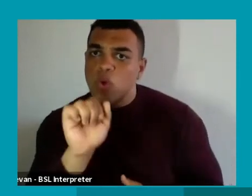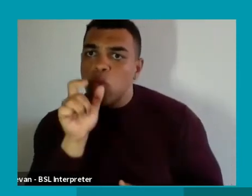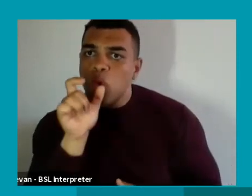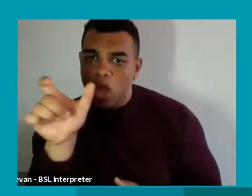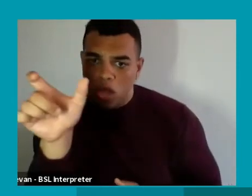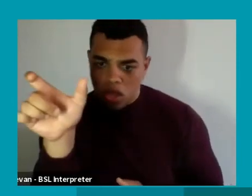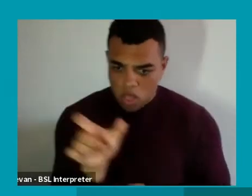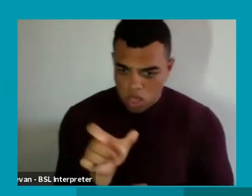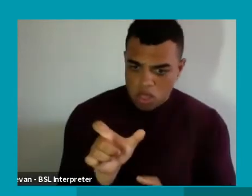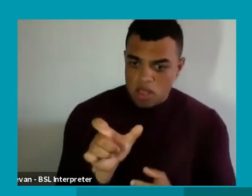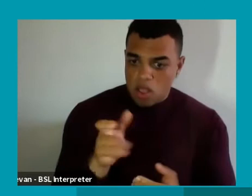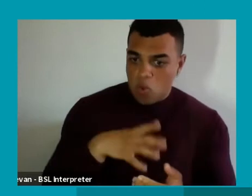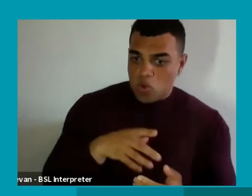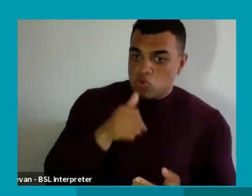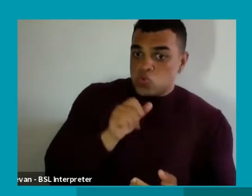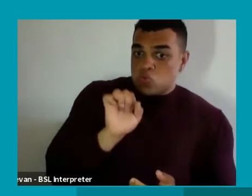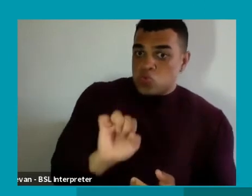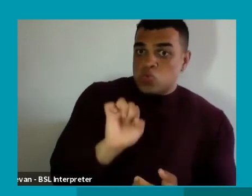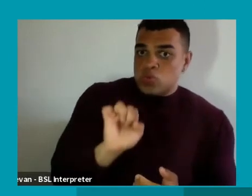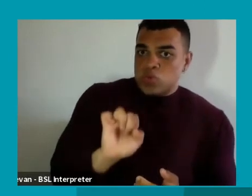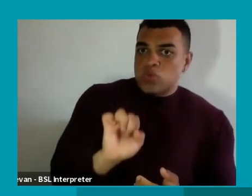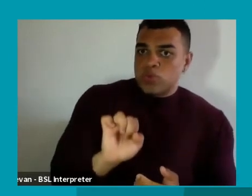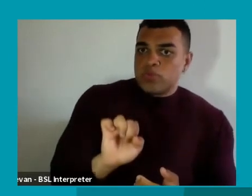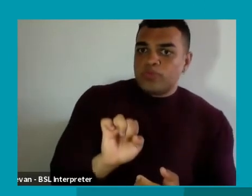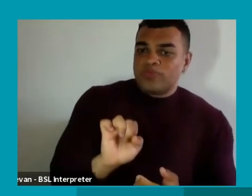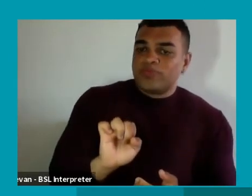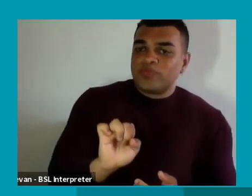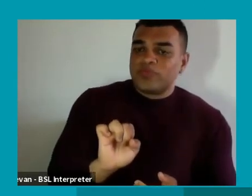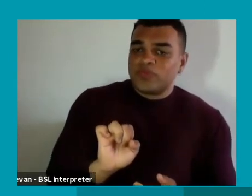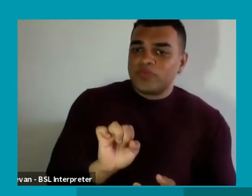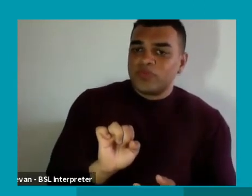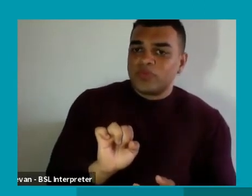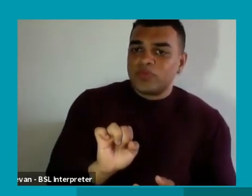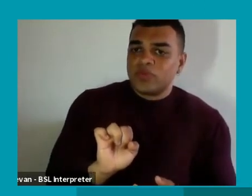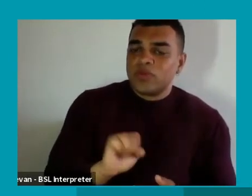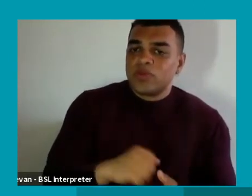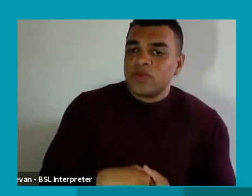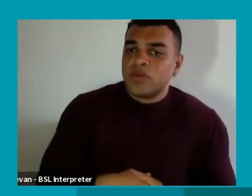this is an absolutely fantastic tip, isn't it, Tammy? Because you will be able to